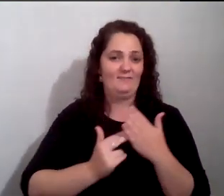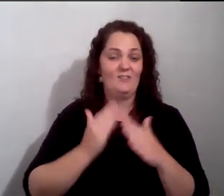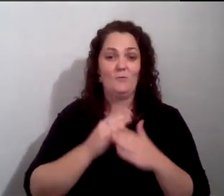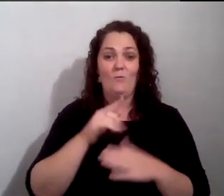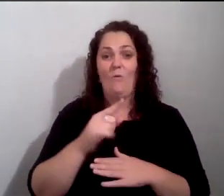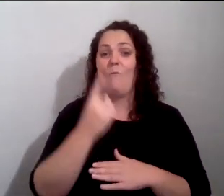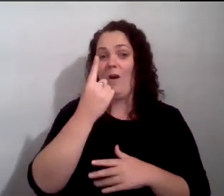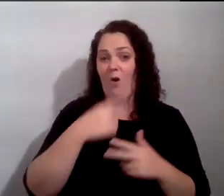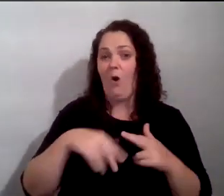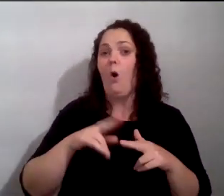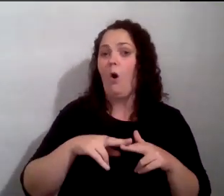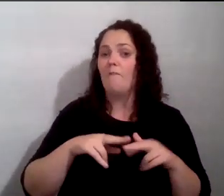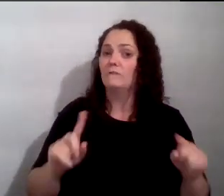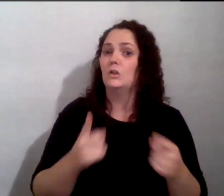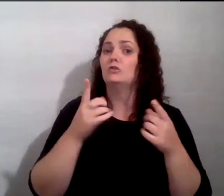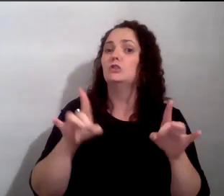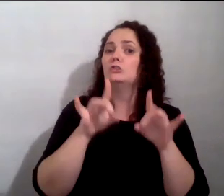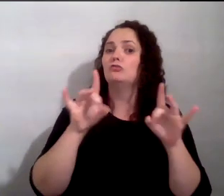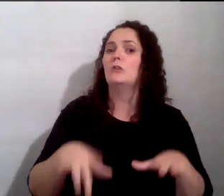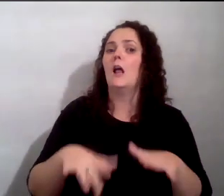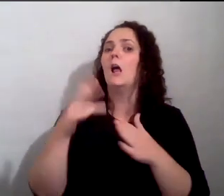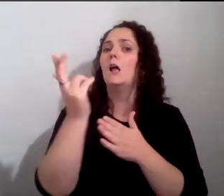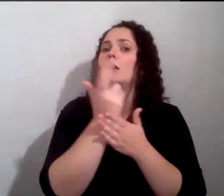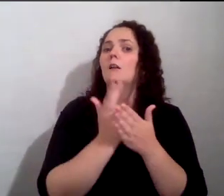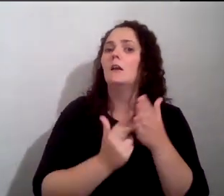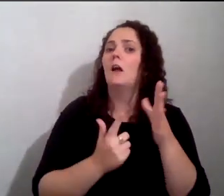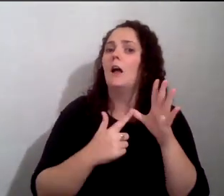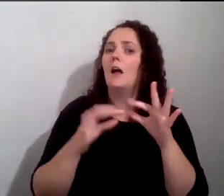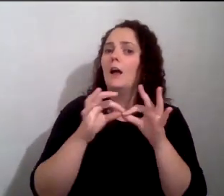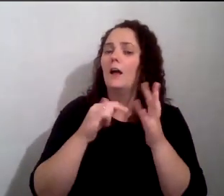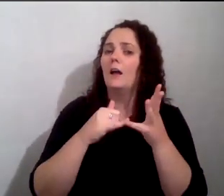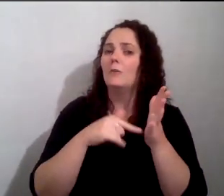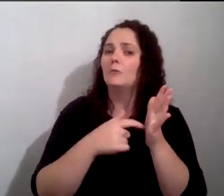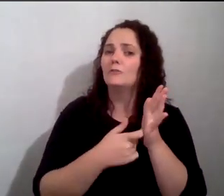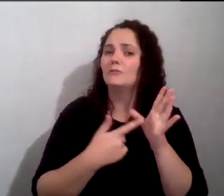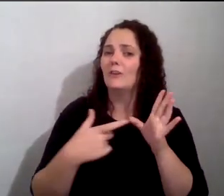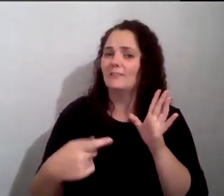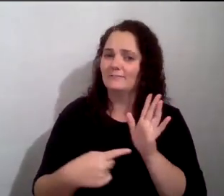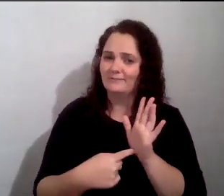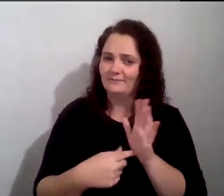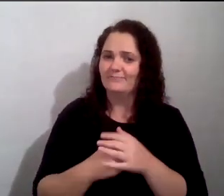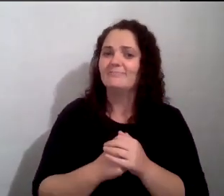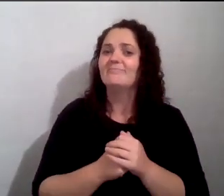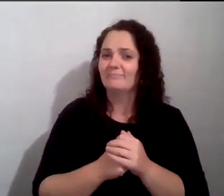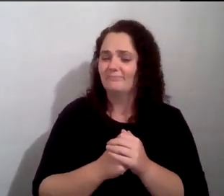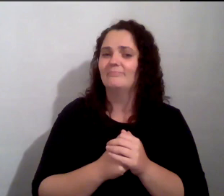Australian artists to paint purely abstract works. She was she'd been called back by her family